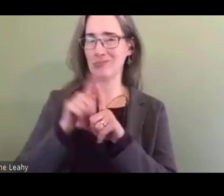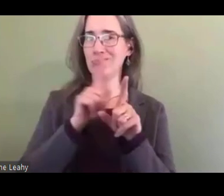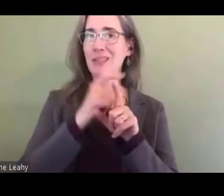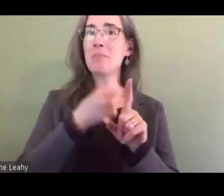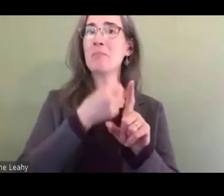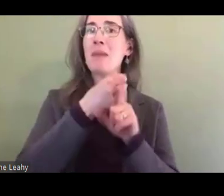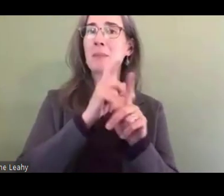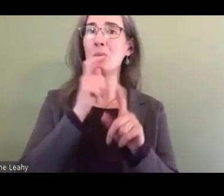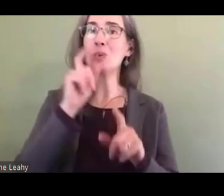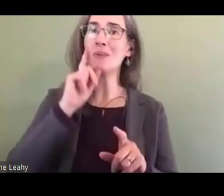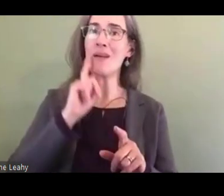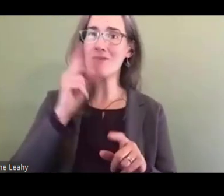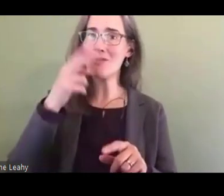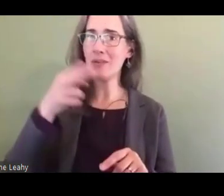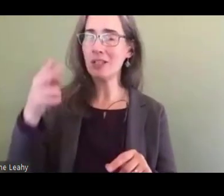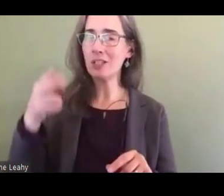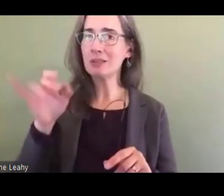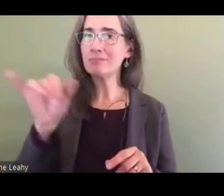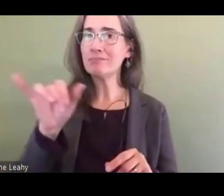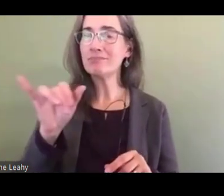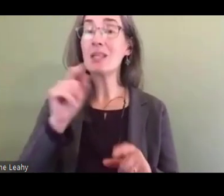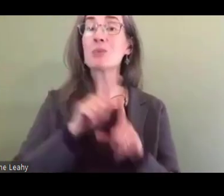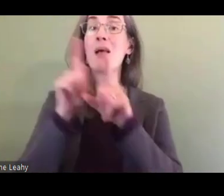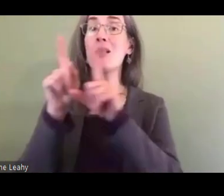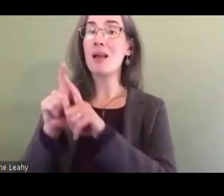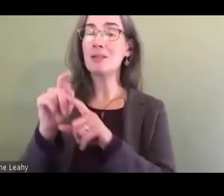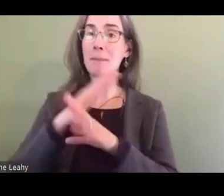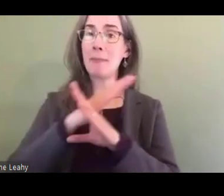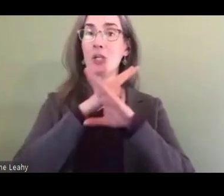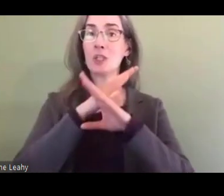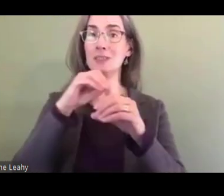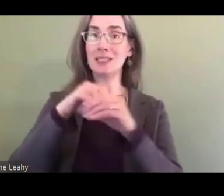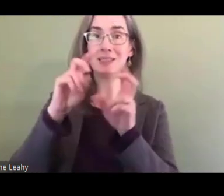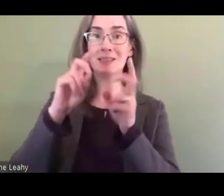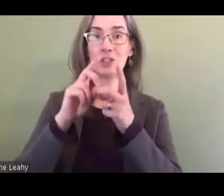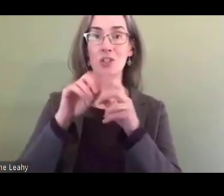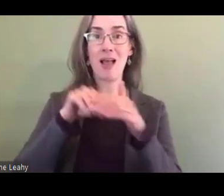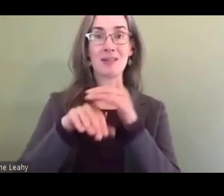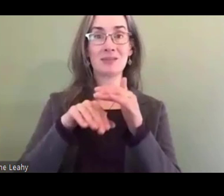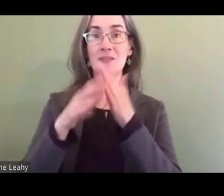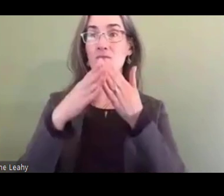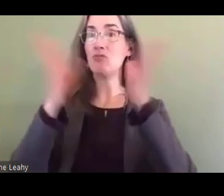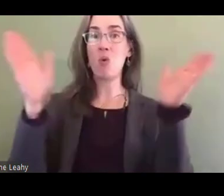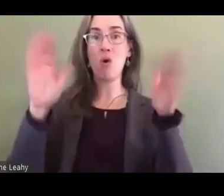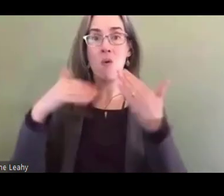but also impacts people who are Deaf or hard of hearing , as well as barriers in digital access for all people with disabilities.